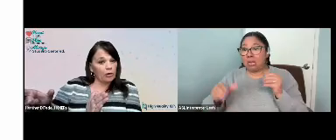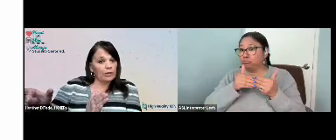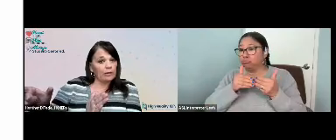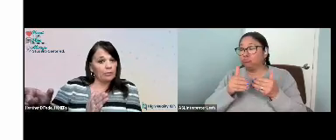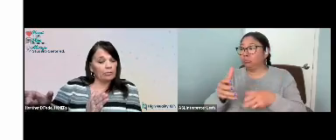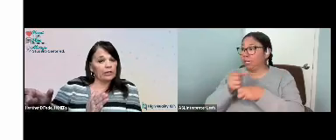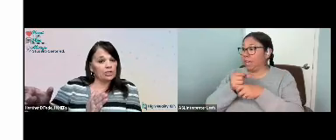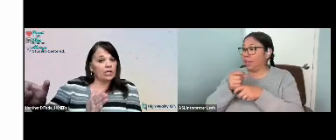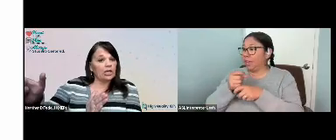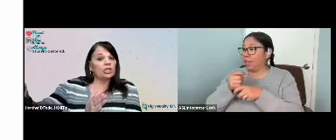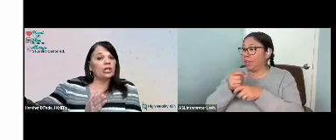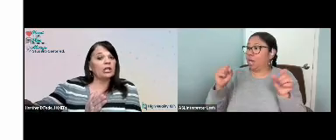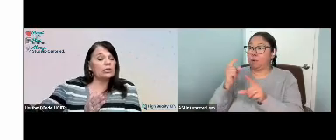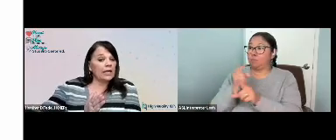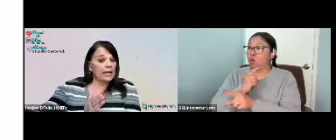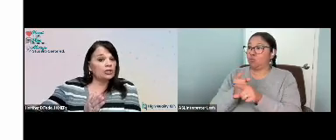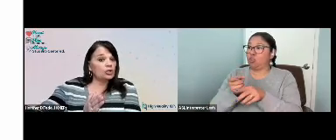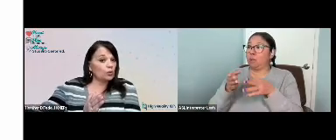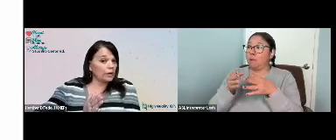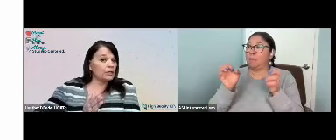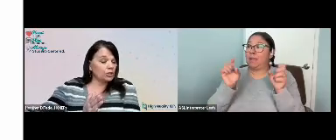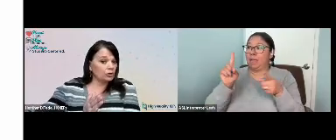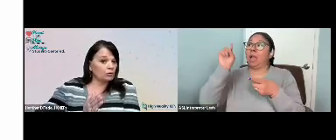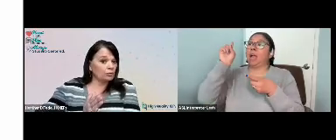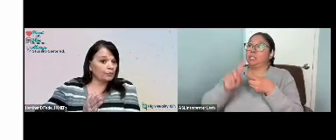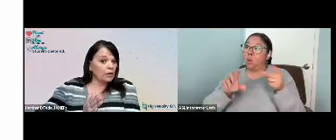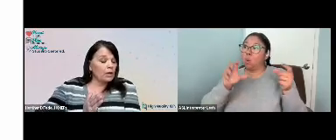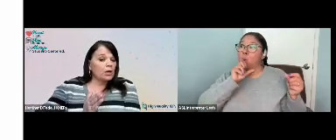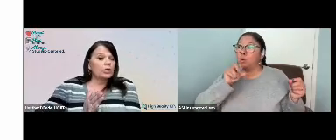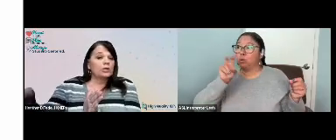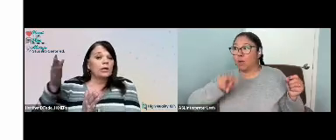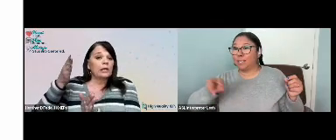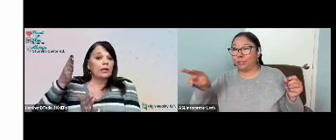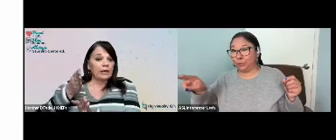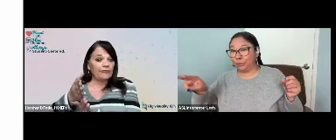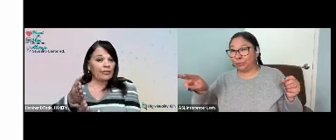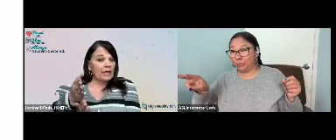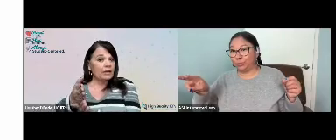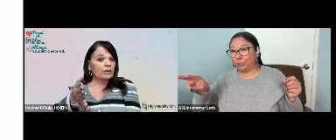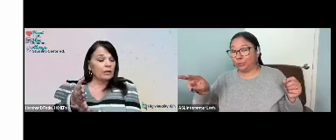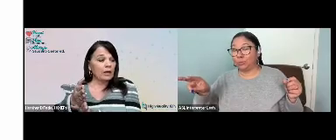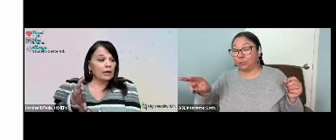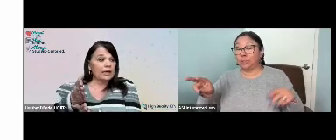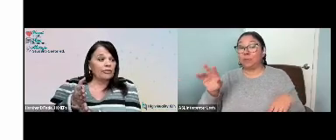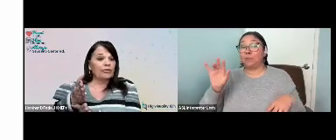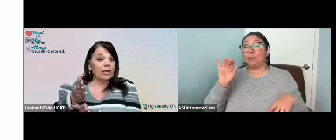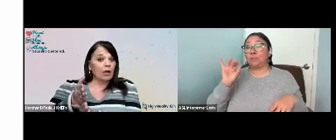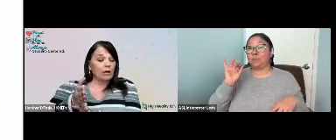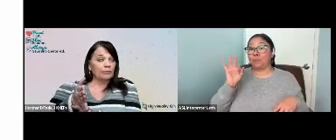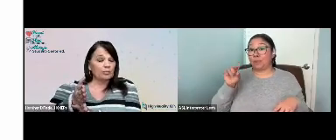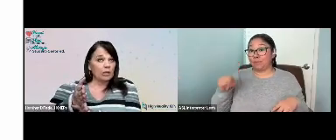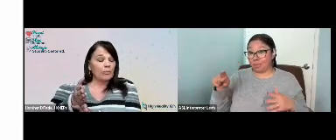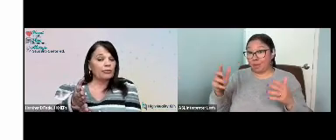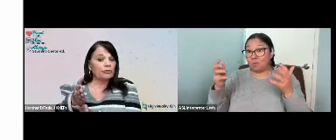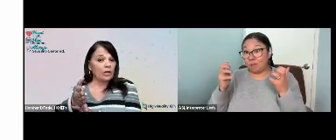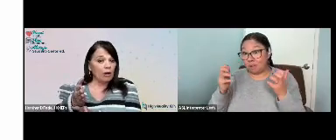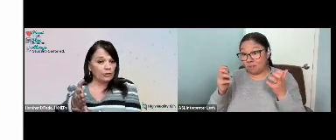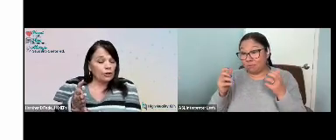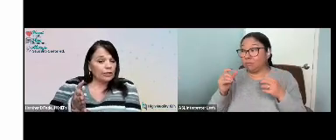and appropriate public education until age 22. if they get the um diploma through the